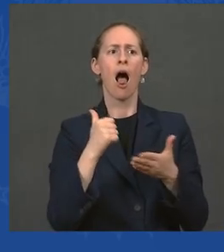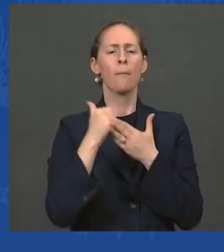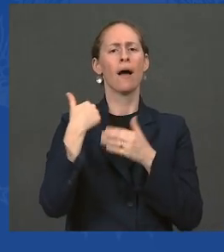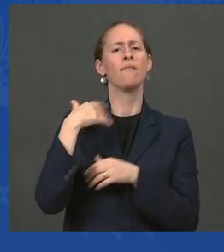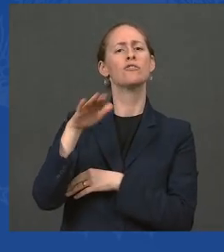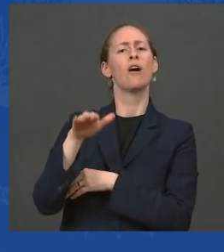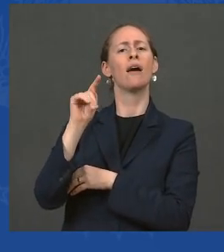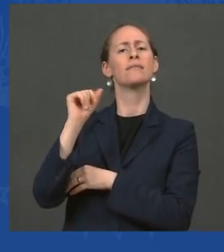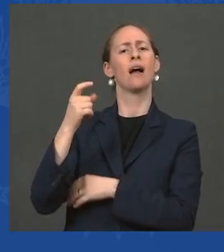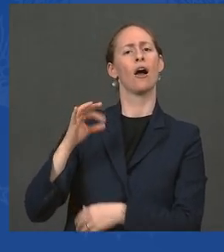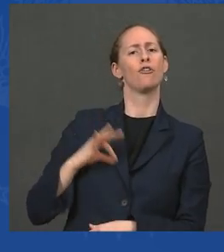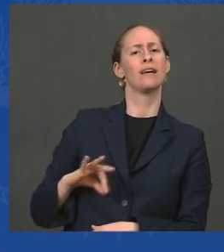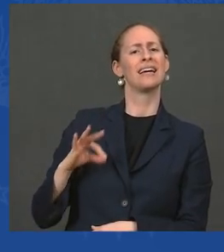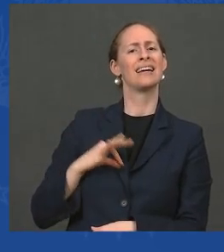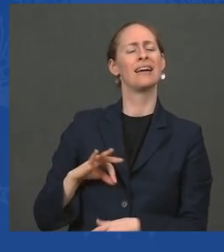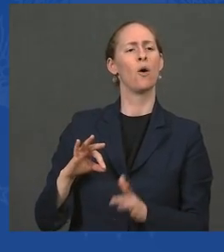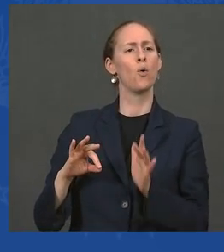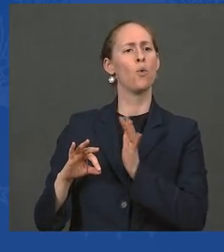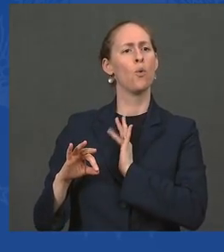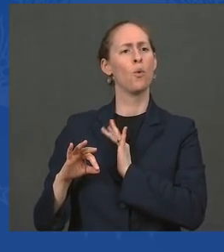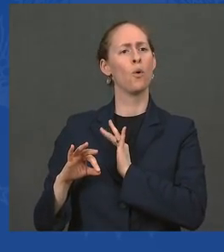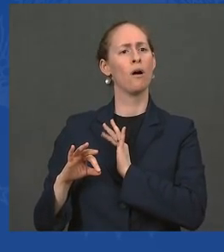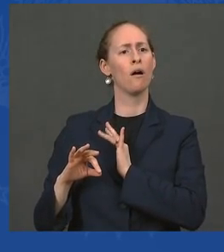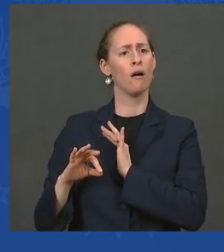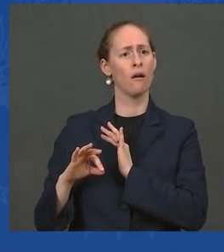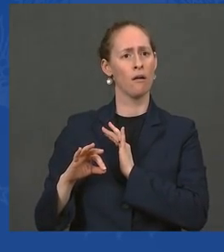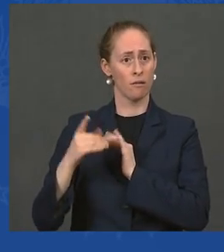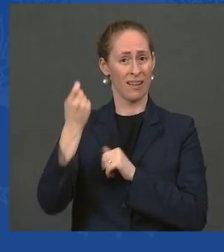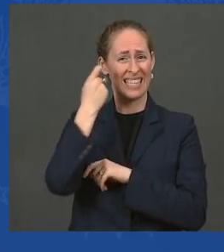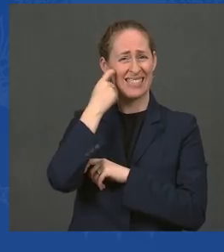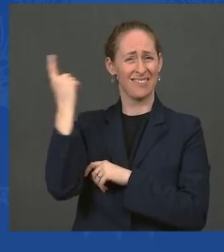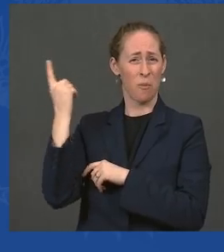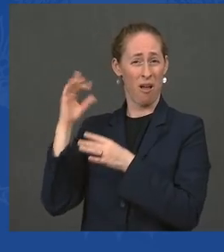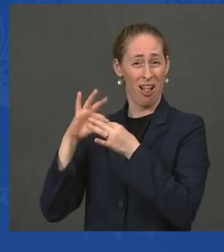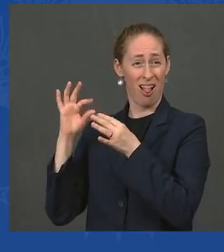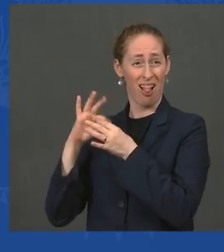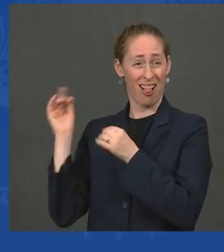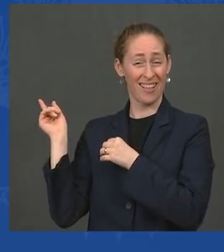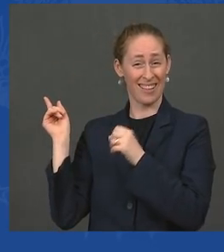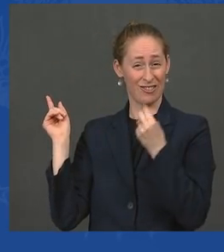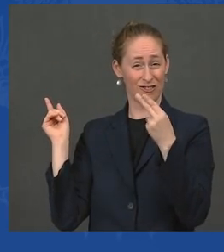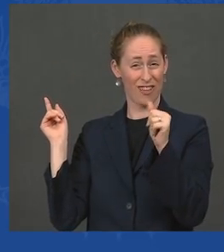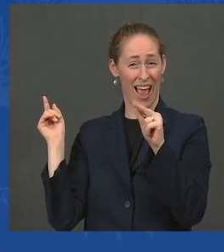and you heard my introducer speak to it. Because we were in such dire straits,